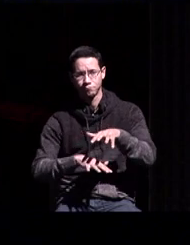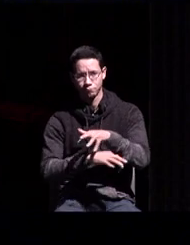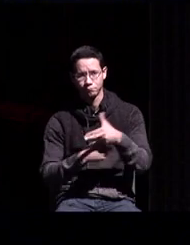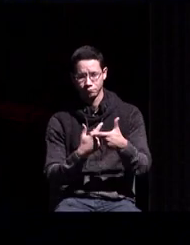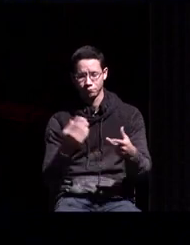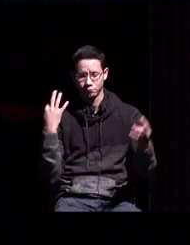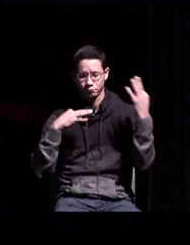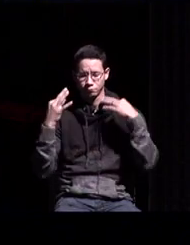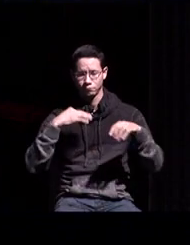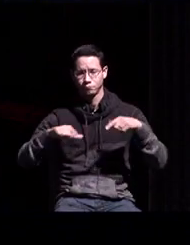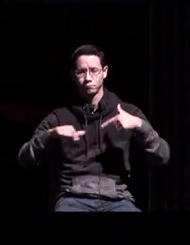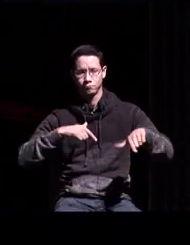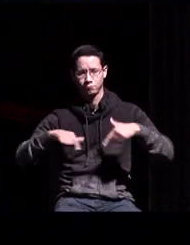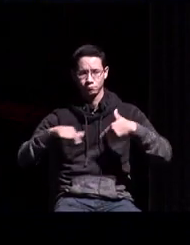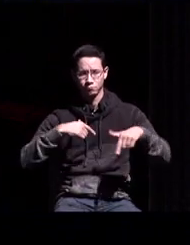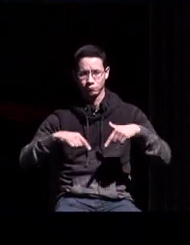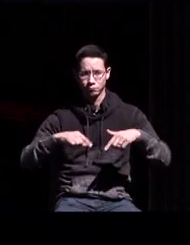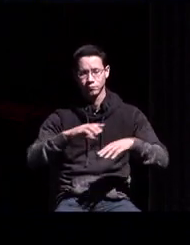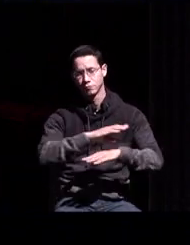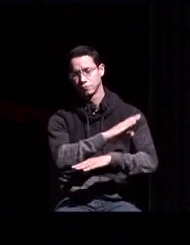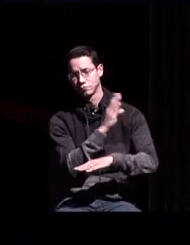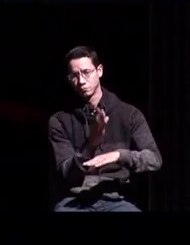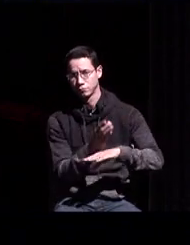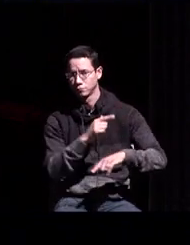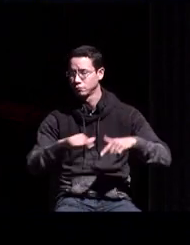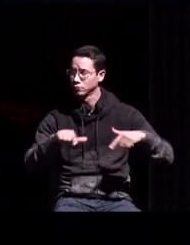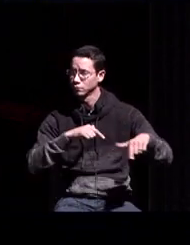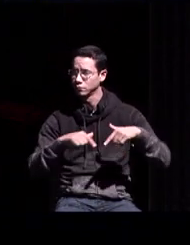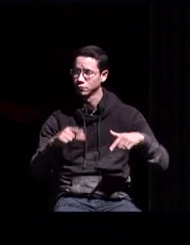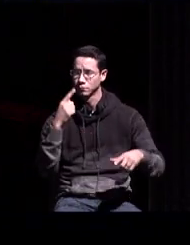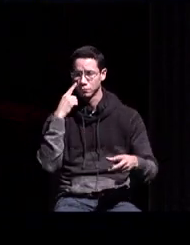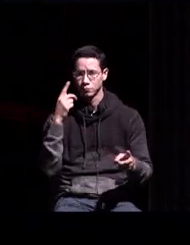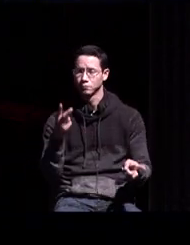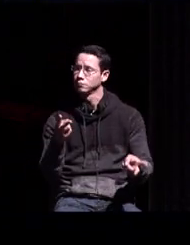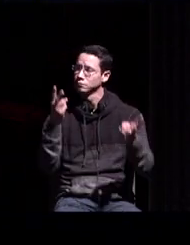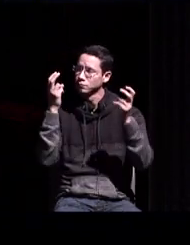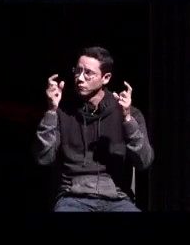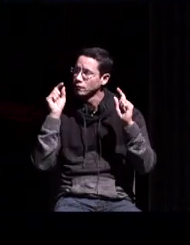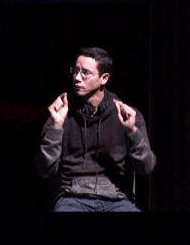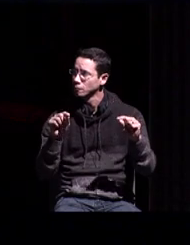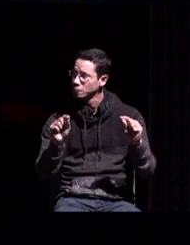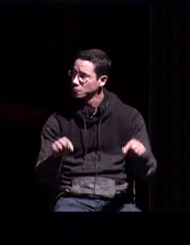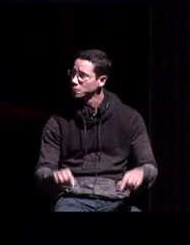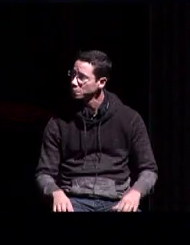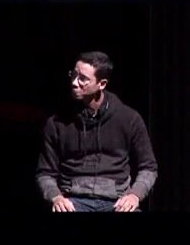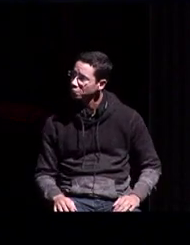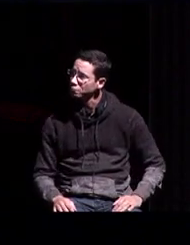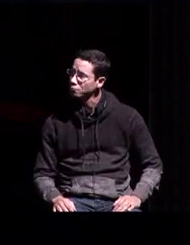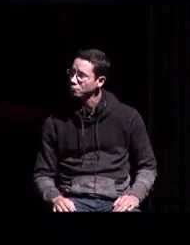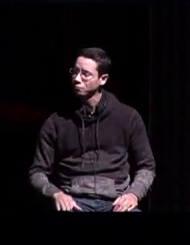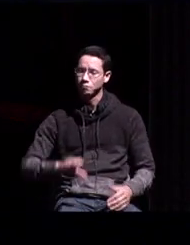In regard to the work hours we can see that, in the end,